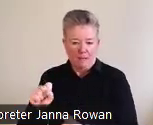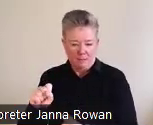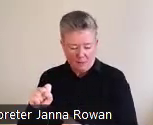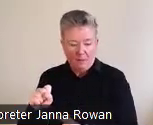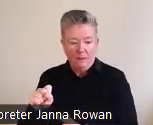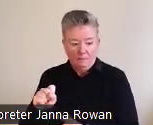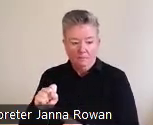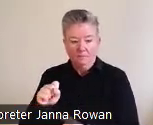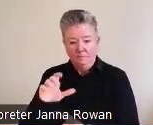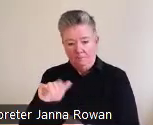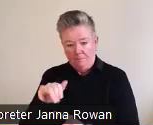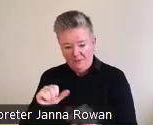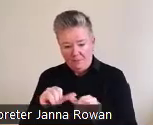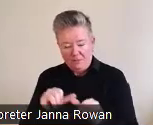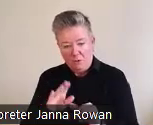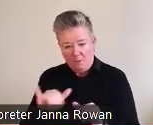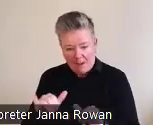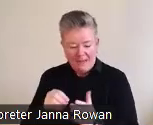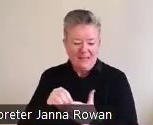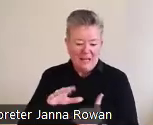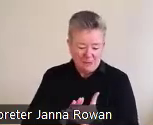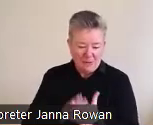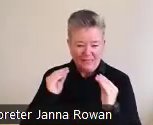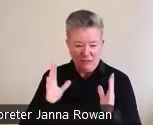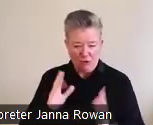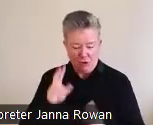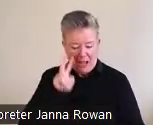as measured by documented teacher observation